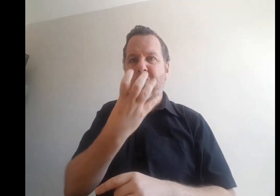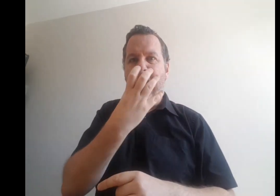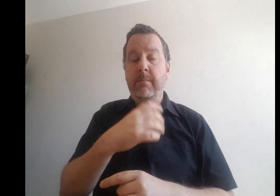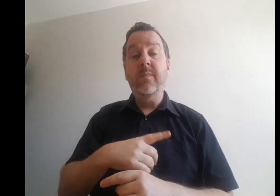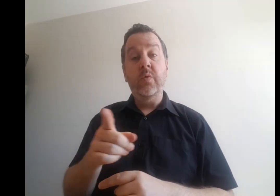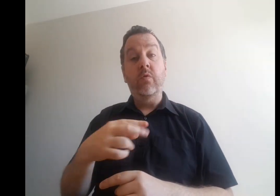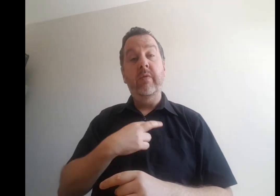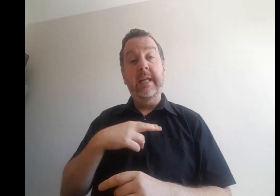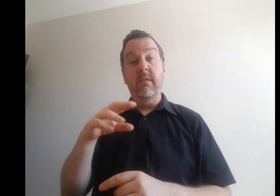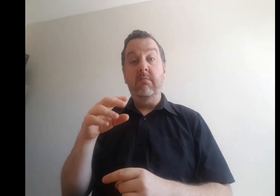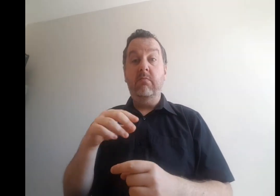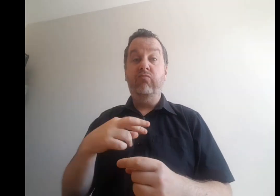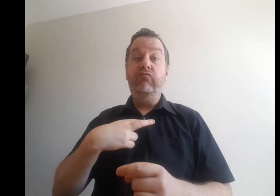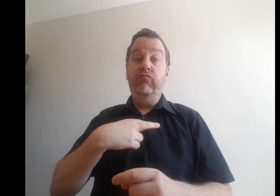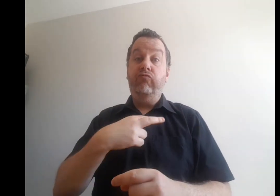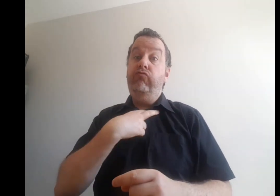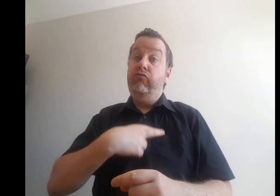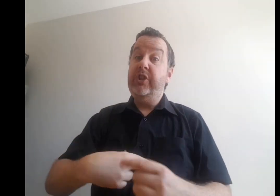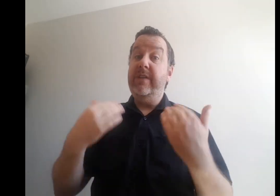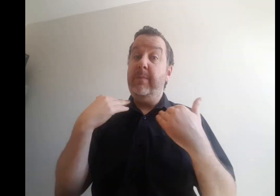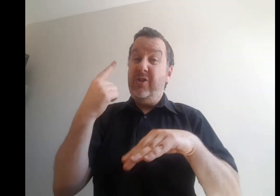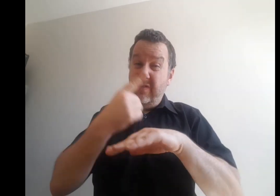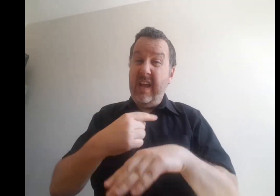The sources are actually quite rich in information like that.